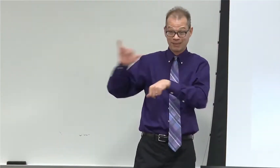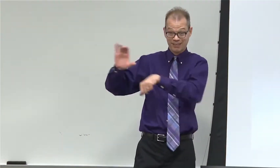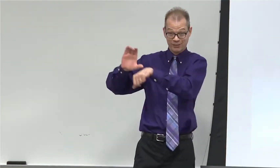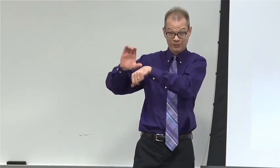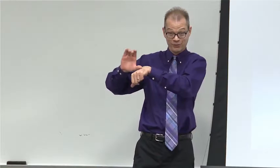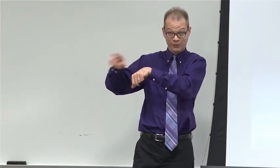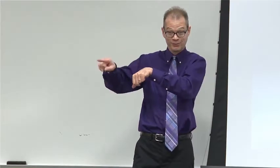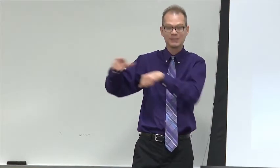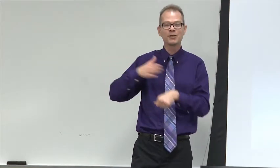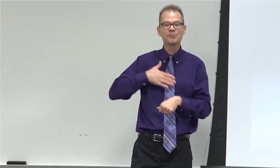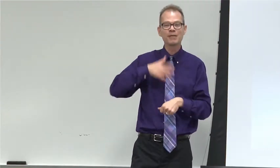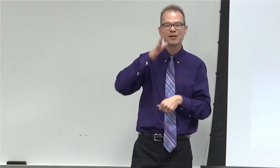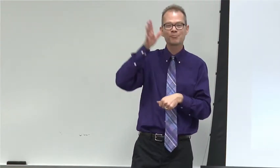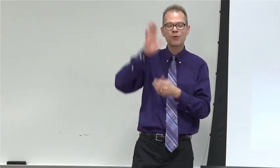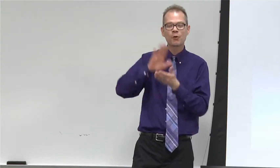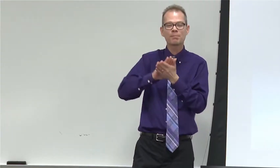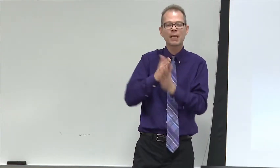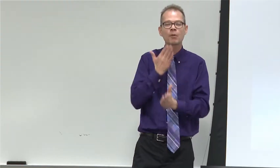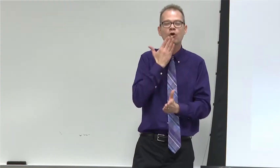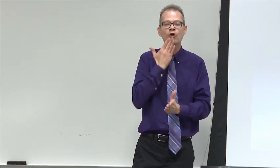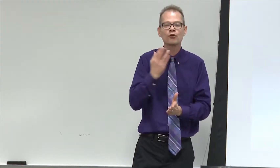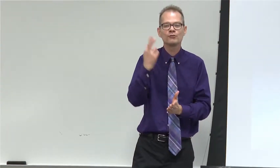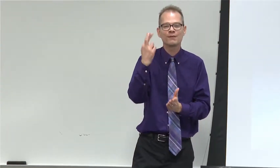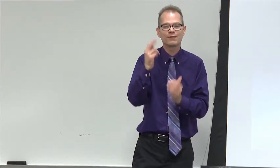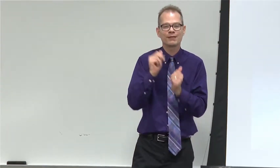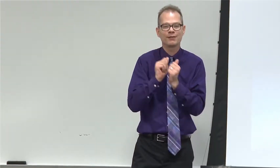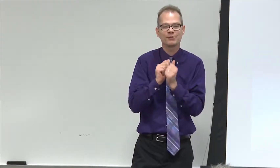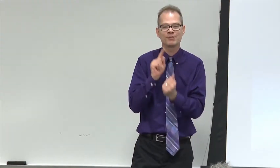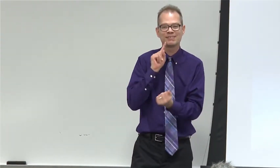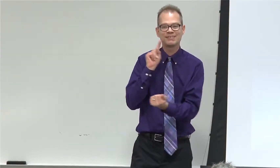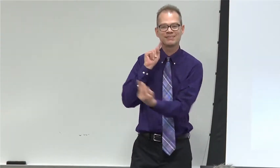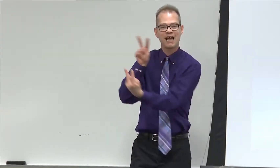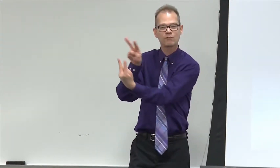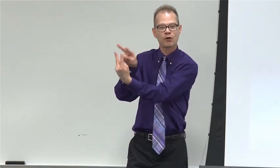Also, from the church, my parents became really good friends